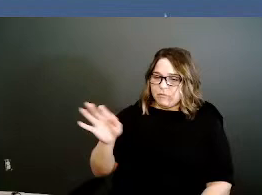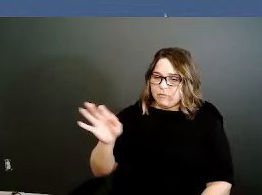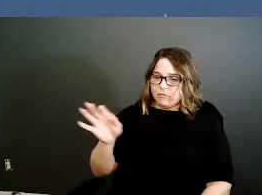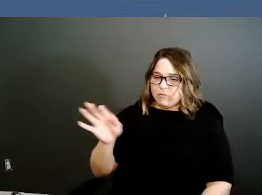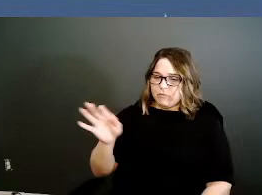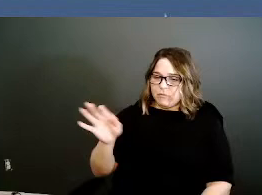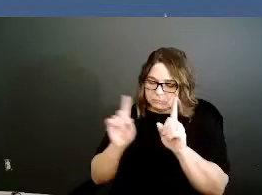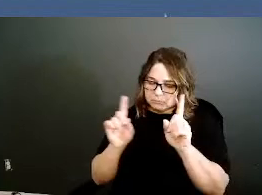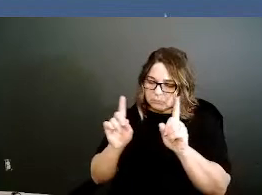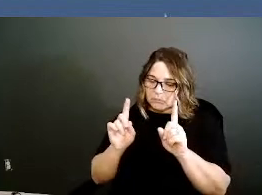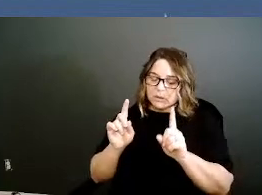SAFETY LOOKS LIKE HOUSING ALTERNATIVES TO POLICE MODEL